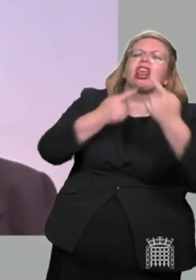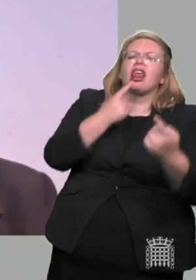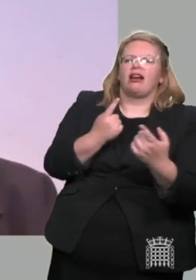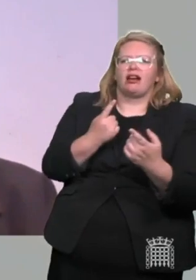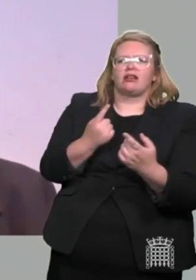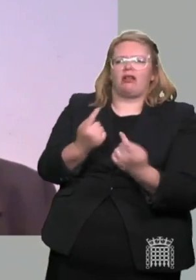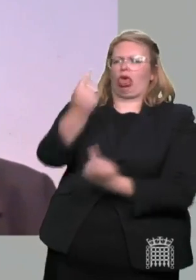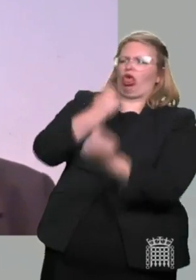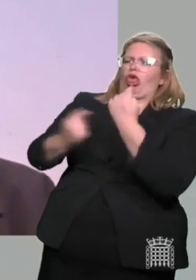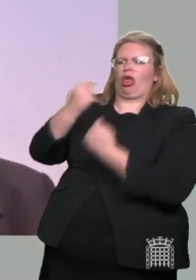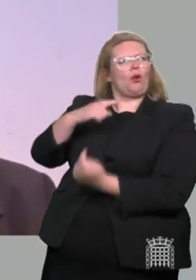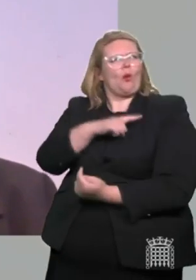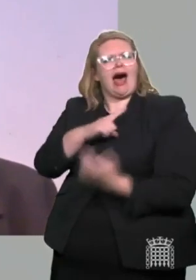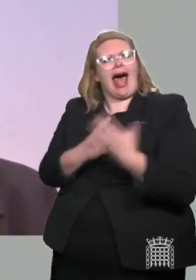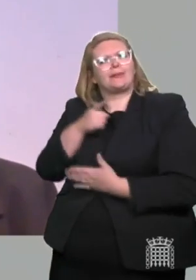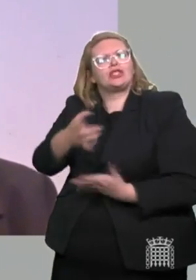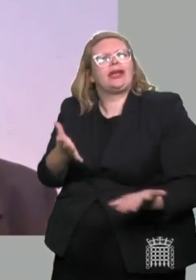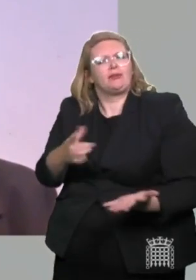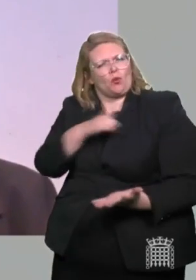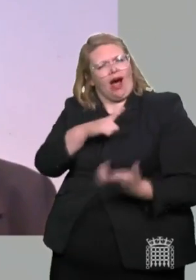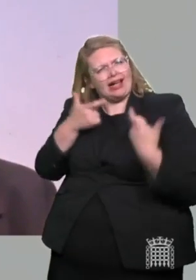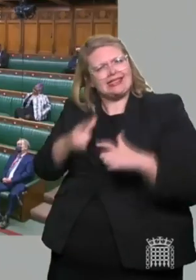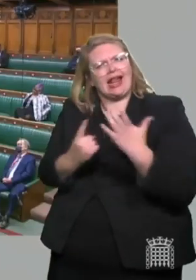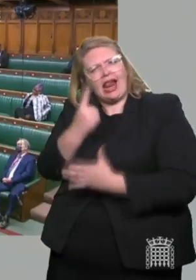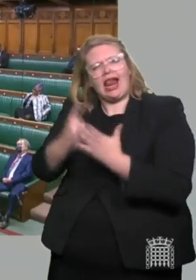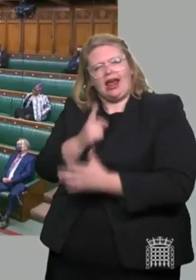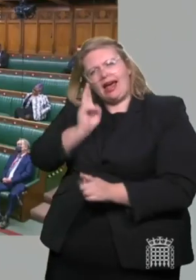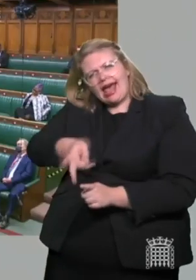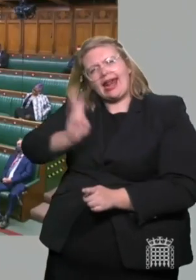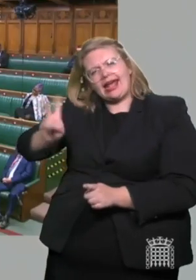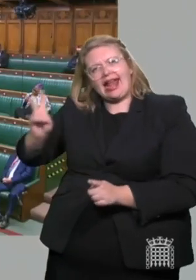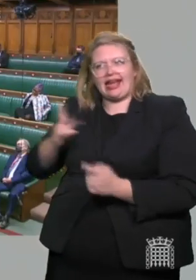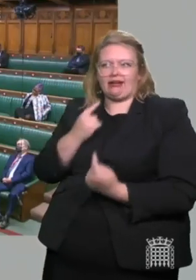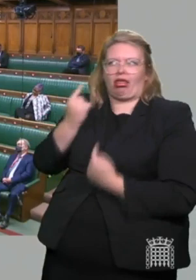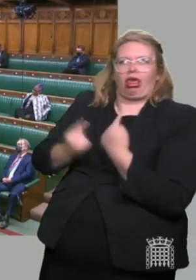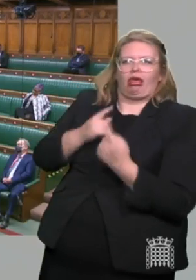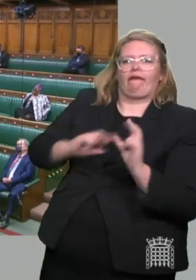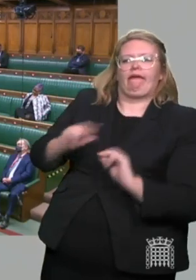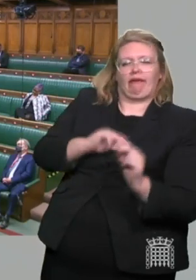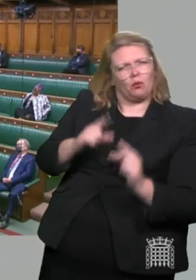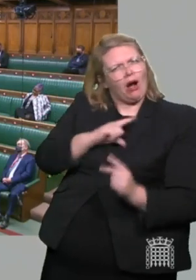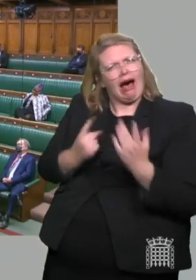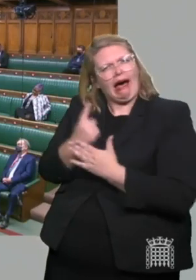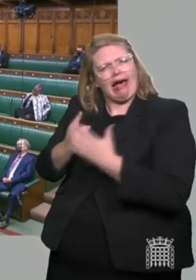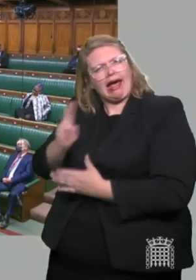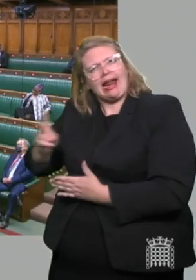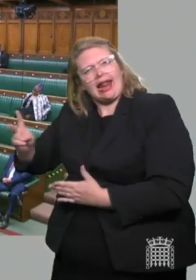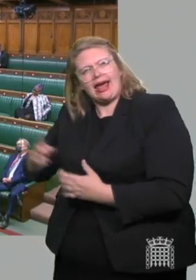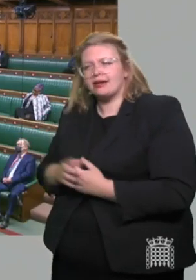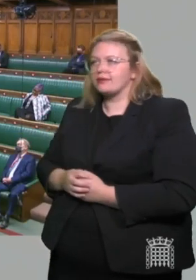him and his Conservative Government? >> The Prime Minister I tell you what, Mr Speaker, I think it is because people are absolutely determined